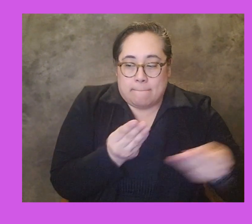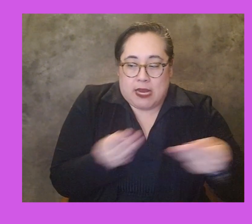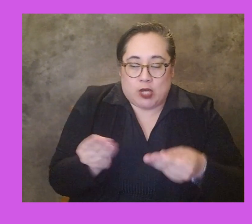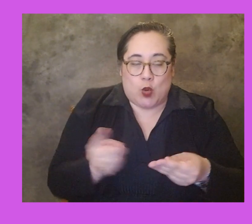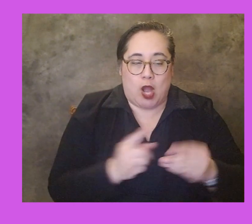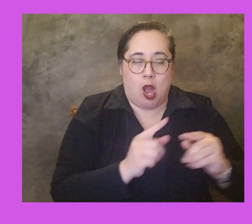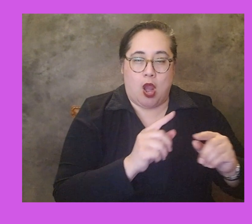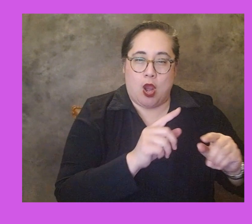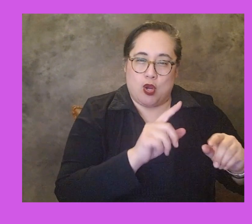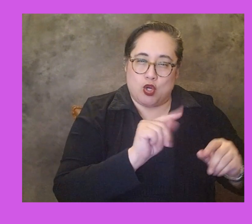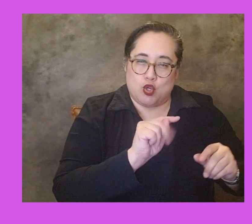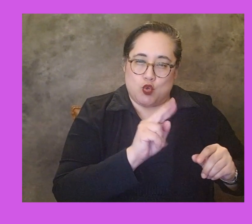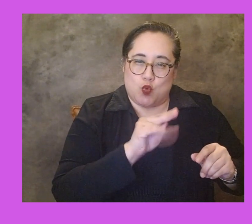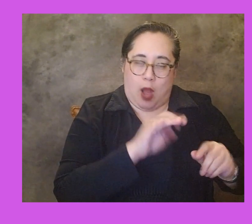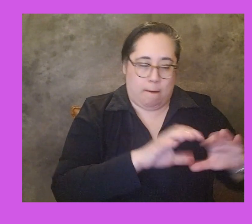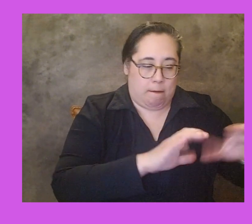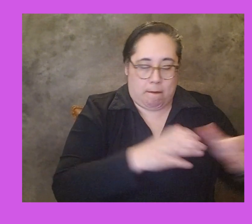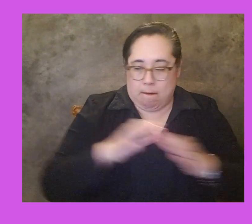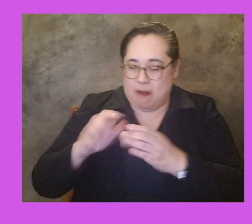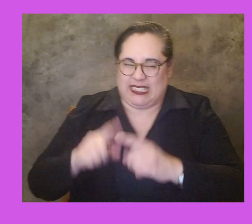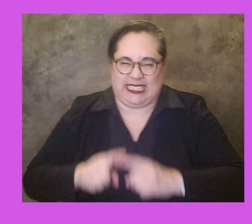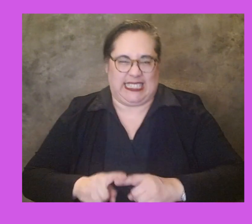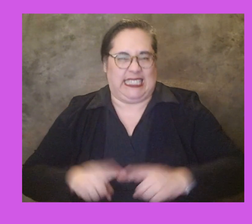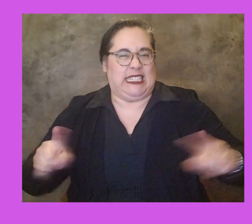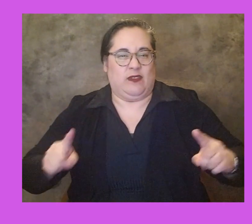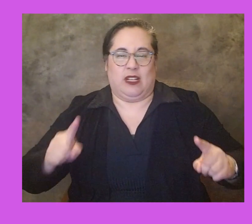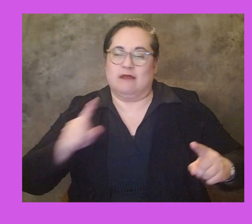but they used sign language to communicate?